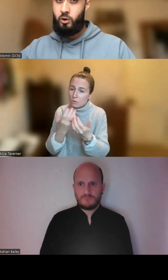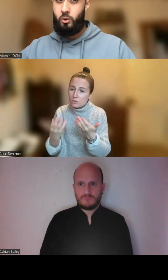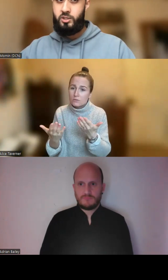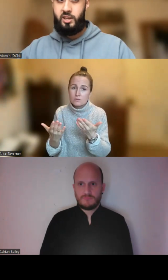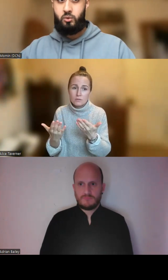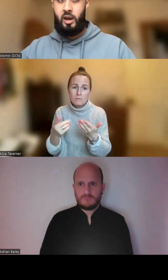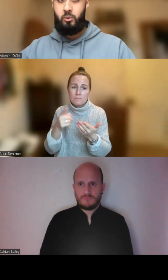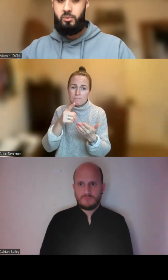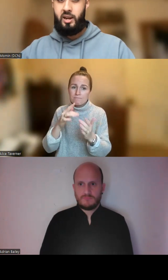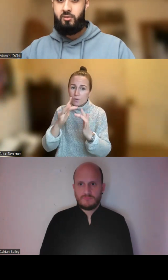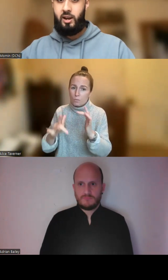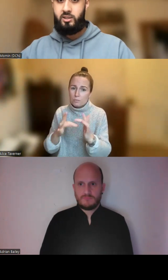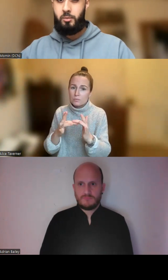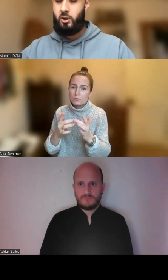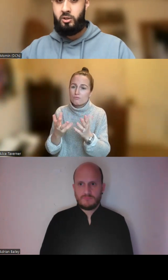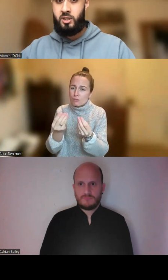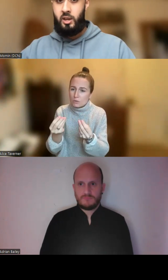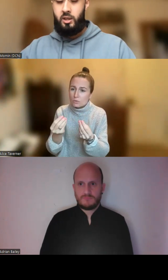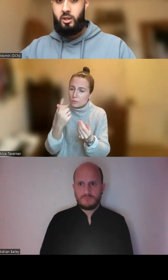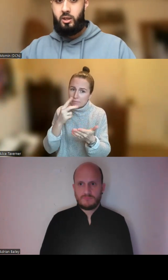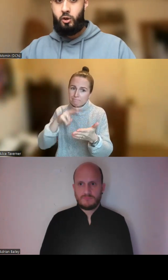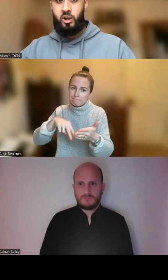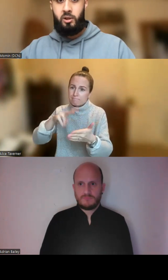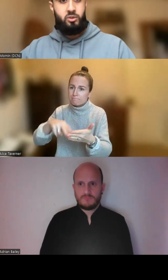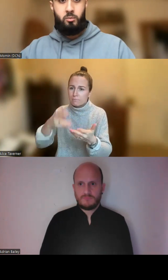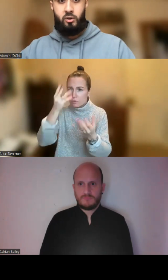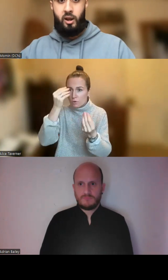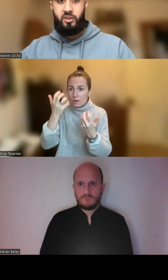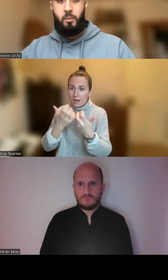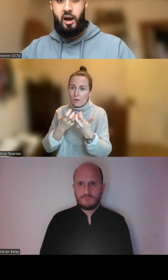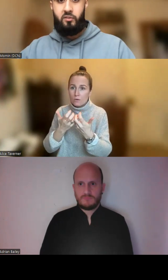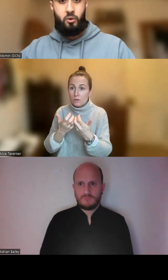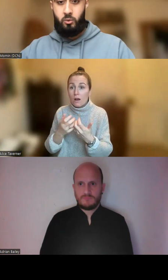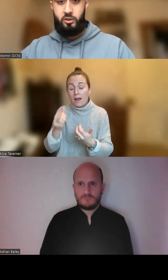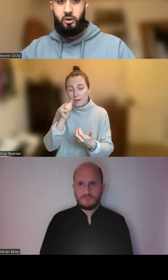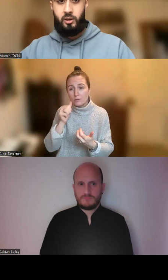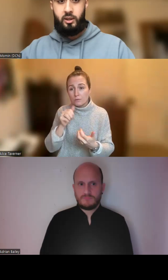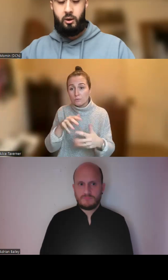It's one of those things where with paid advertising because you're going to be losing money right off the bat if you don't know what you're doing,